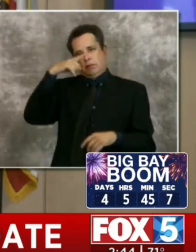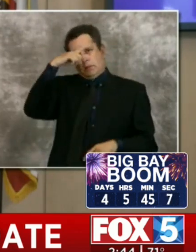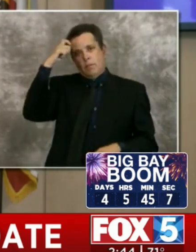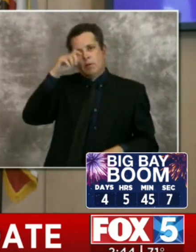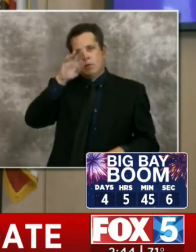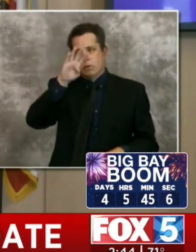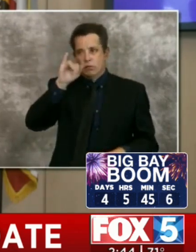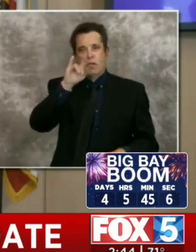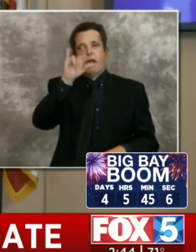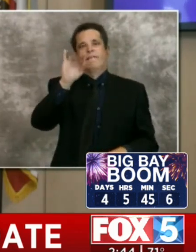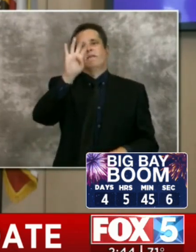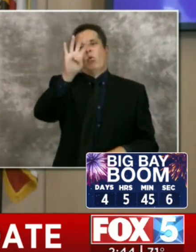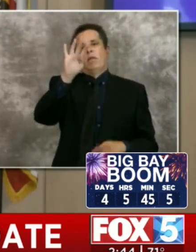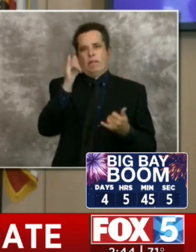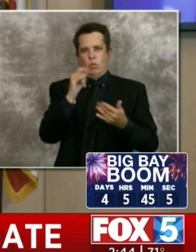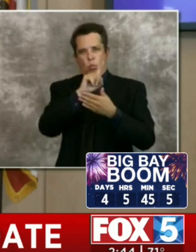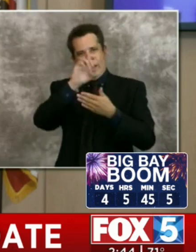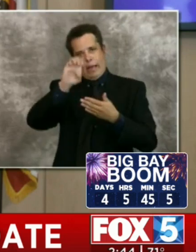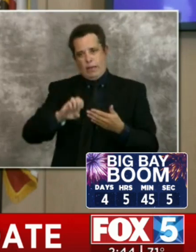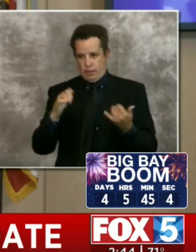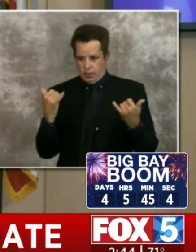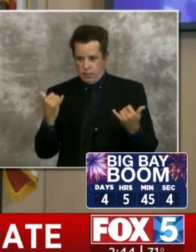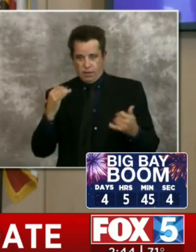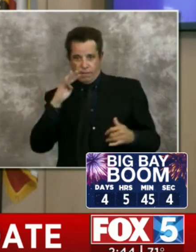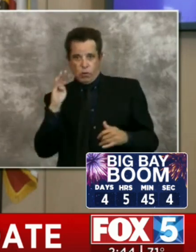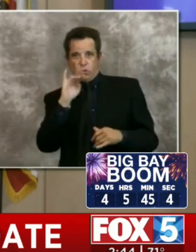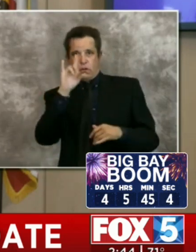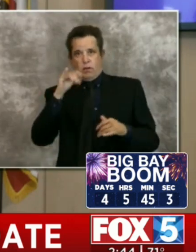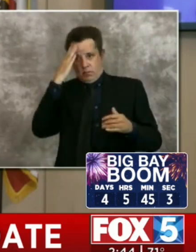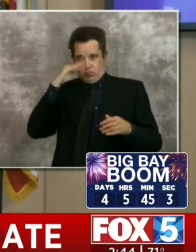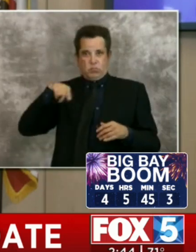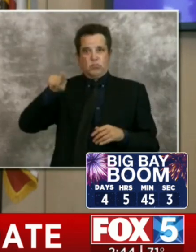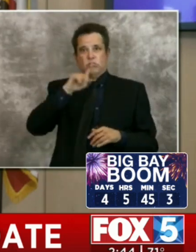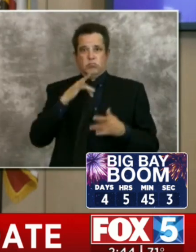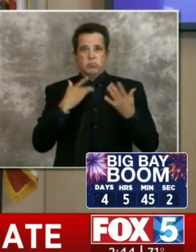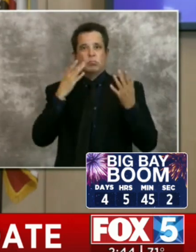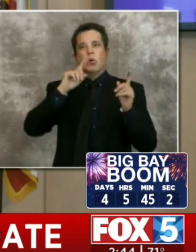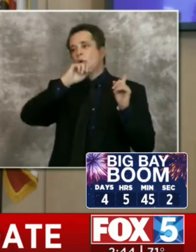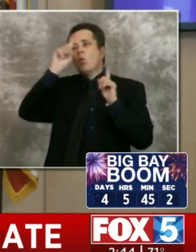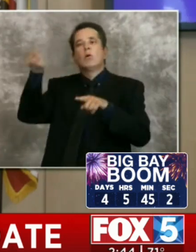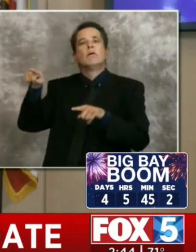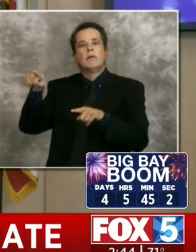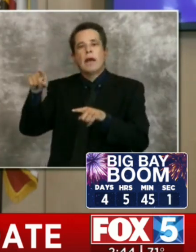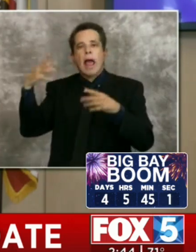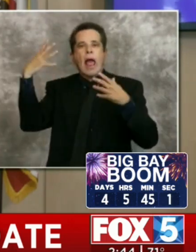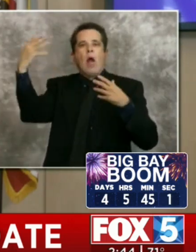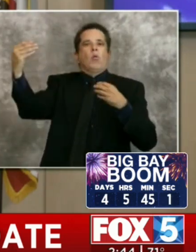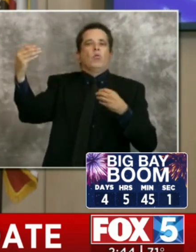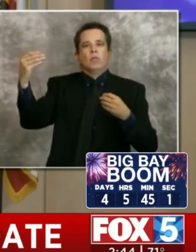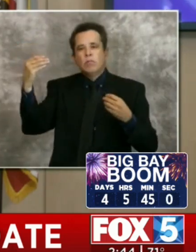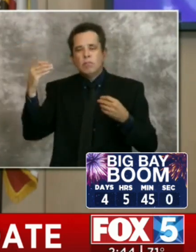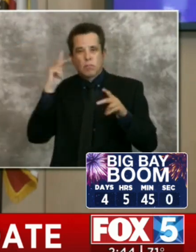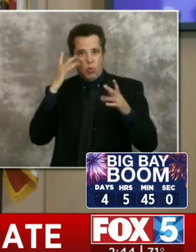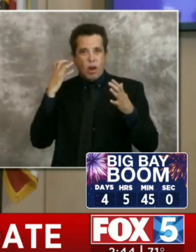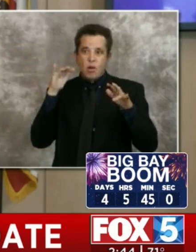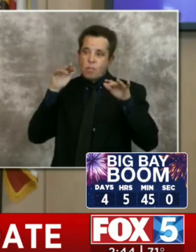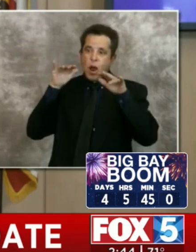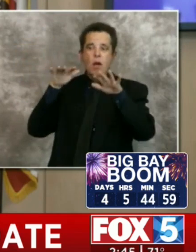SOCIAL DISTANCING. IN ADDITION WE TO TOOK THESE ACTIONS BECAUSE WE'RE HEADED INTO THE BIGGEST HOLIDAY OF THE SUMMER.